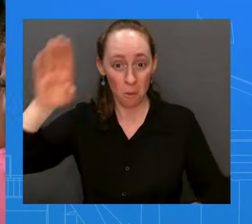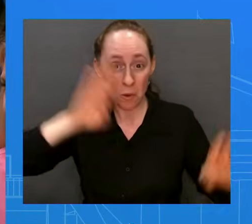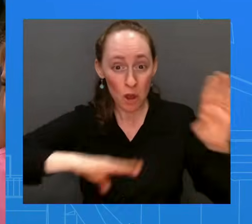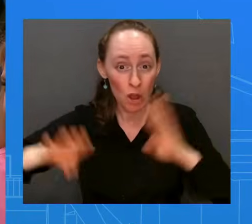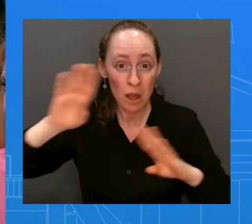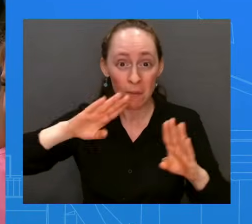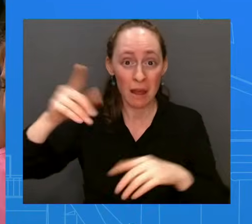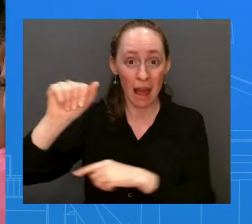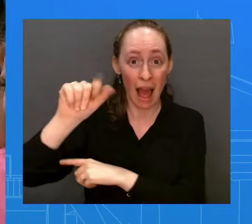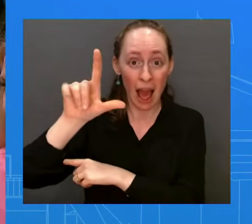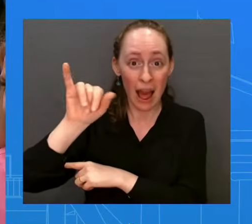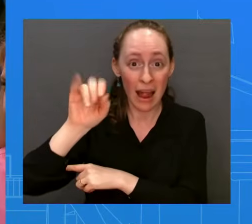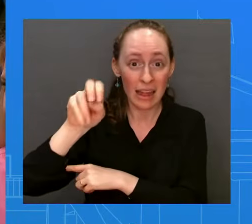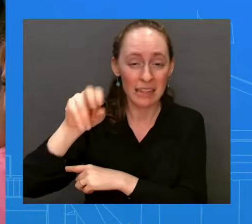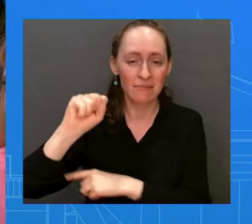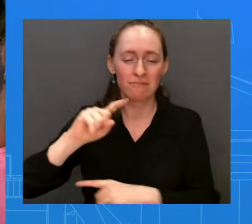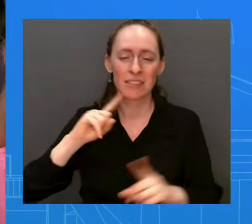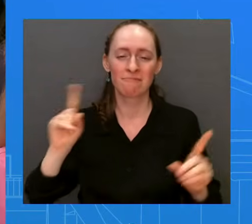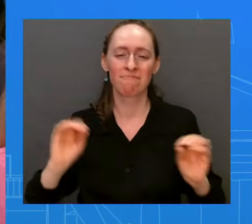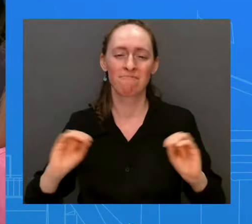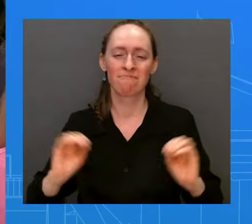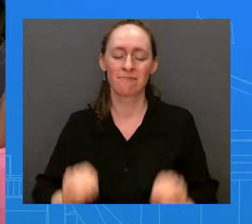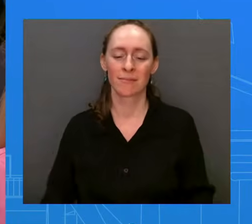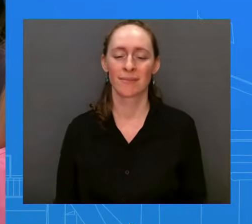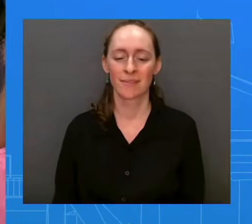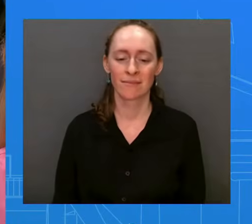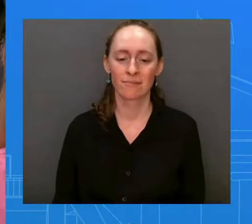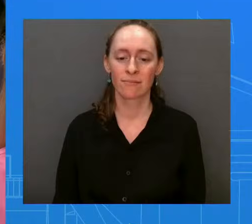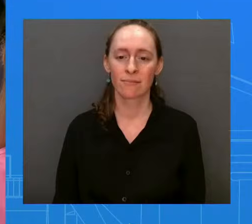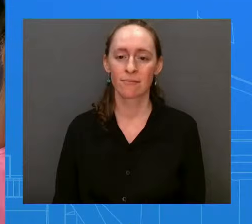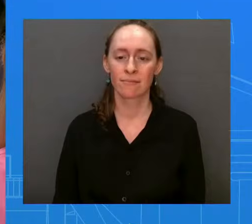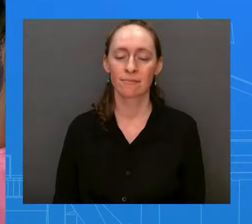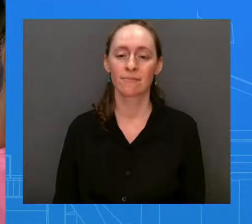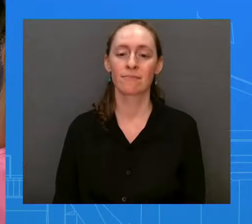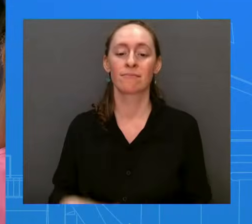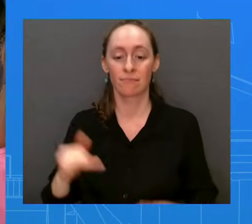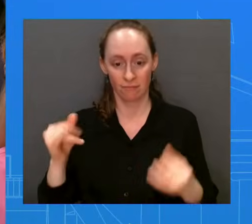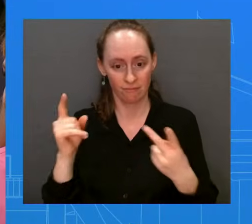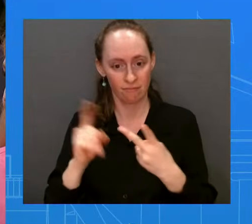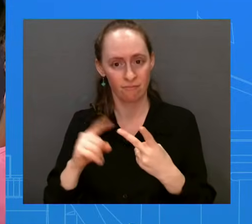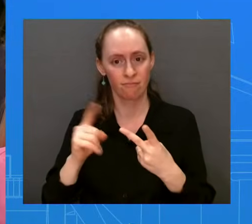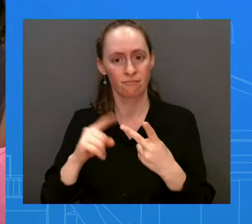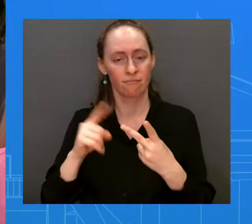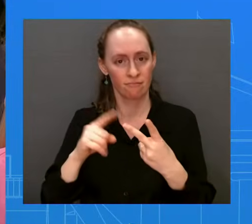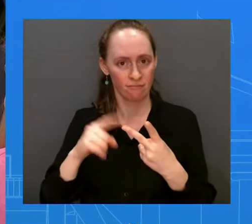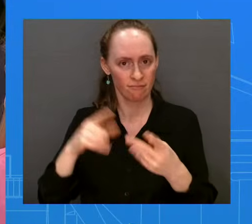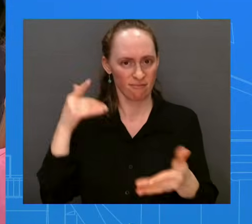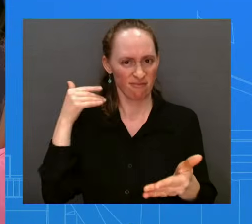as we approach the anniversary: In the days immediately after the commencement of the conflict,